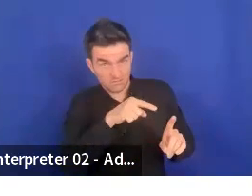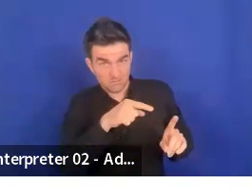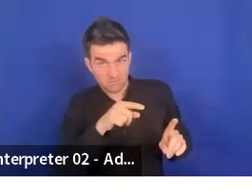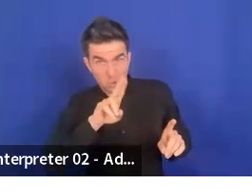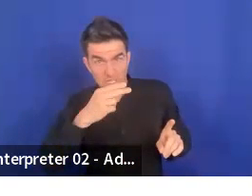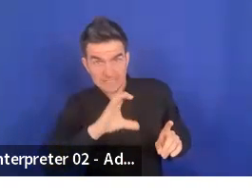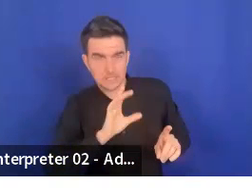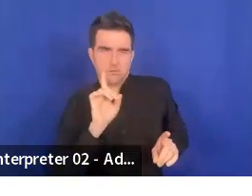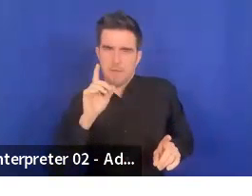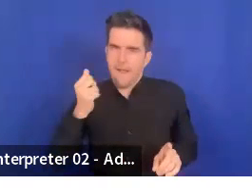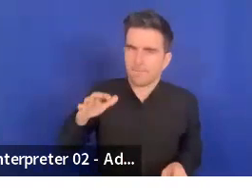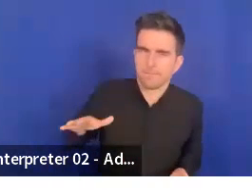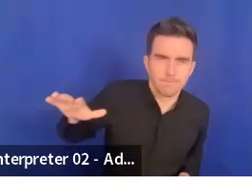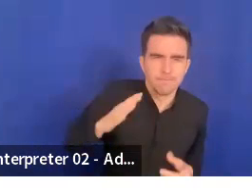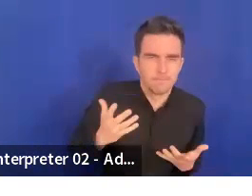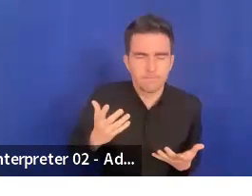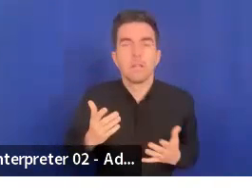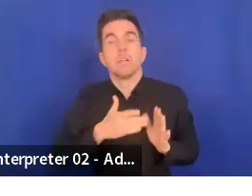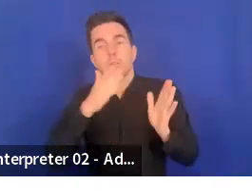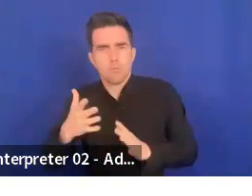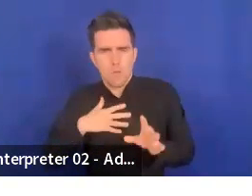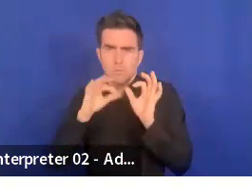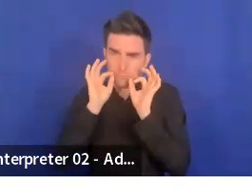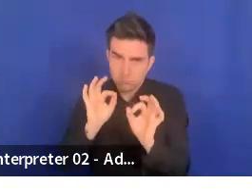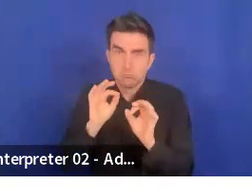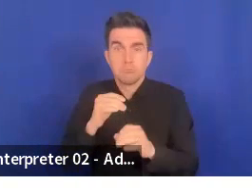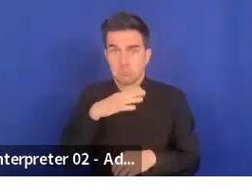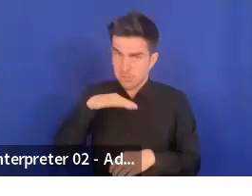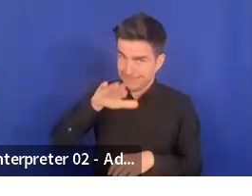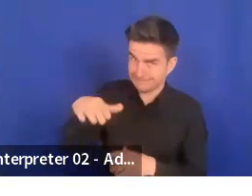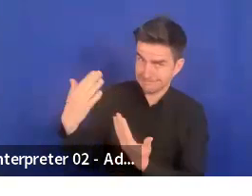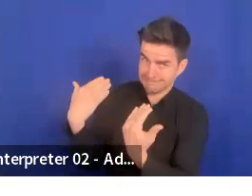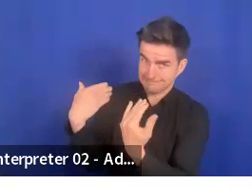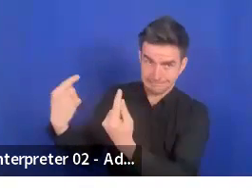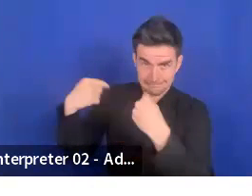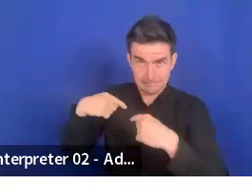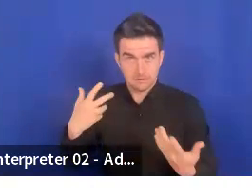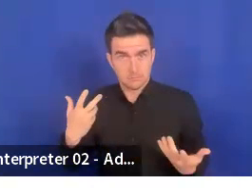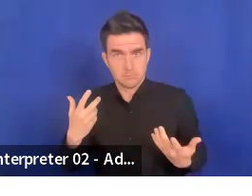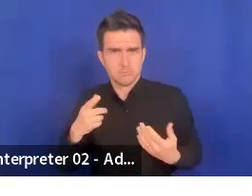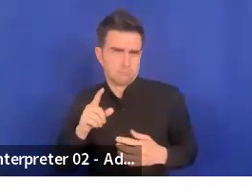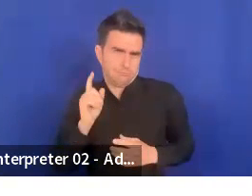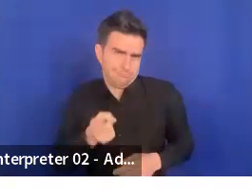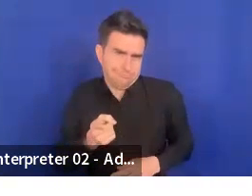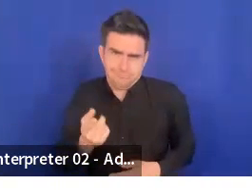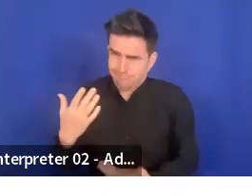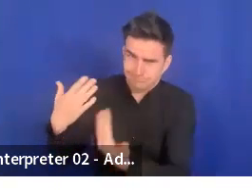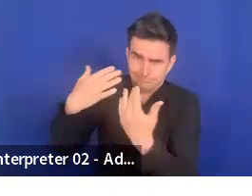It's important that we have the highest representation from all of the countries in the world showing